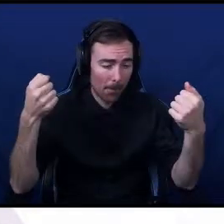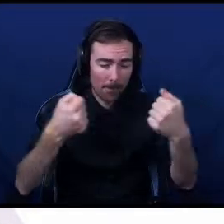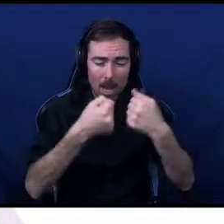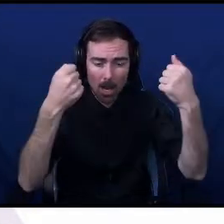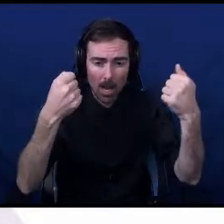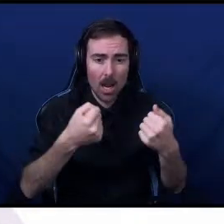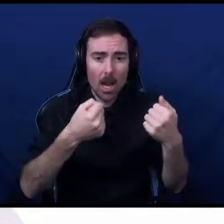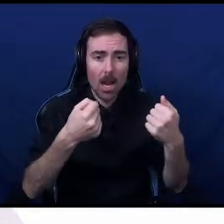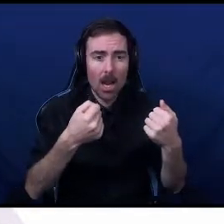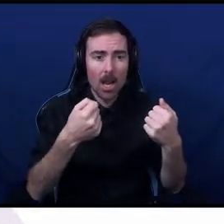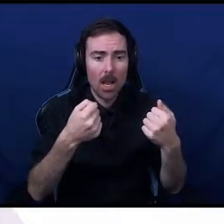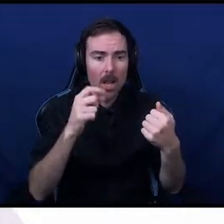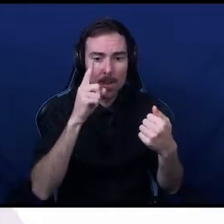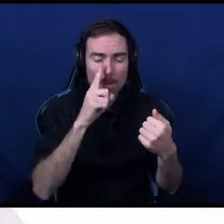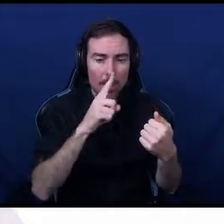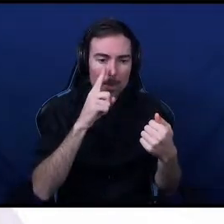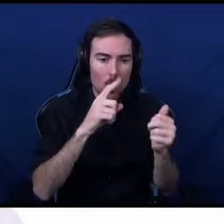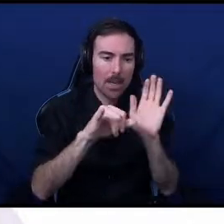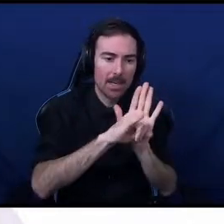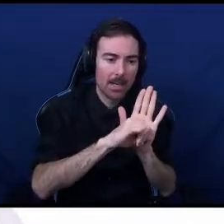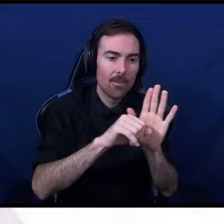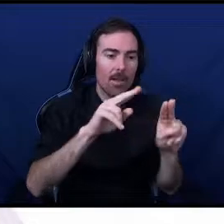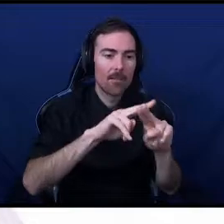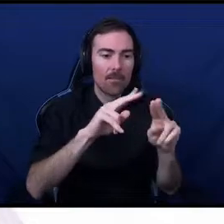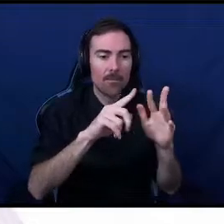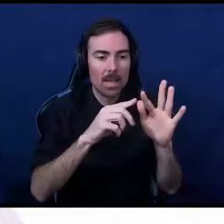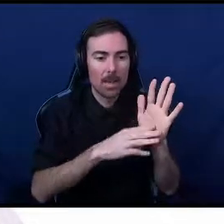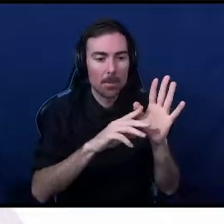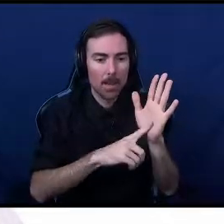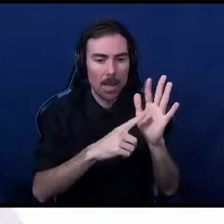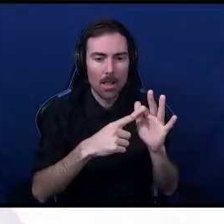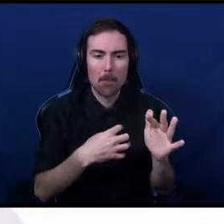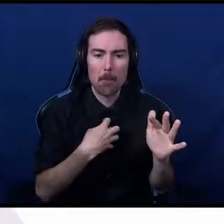female, who are getting more injured in similar car accidents